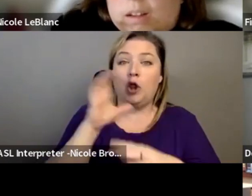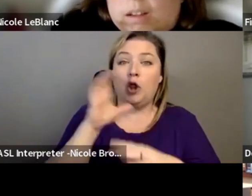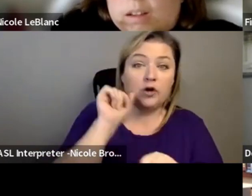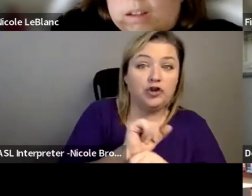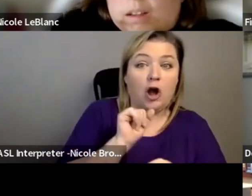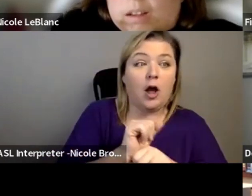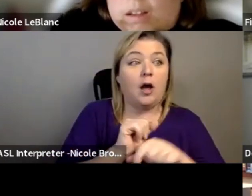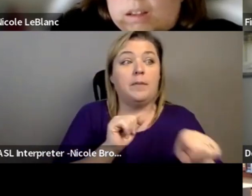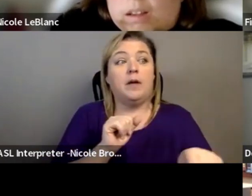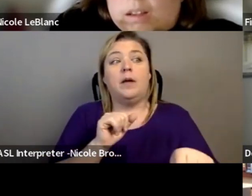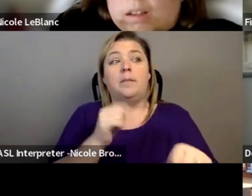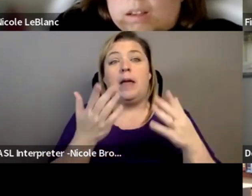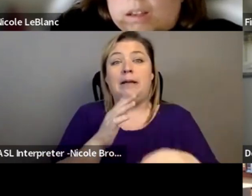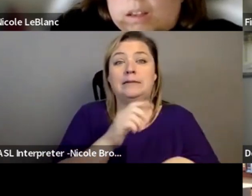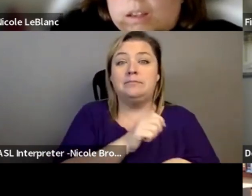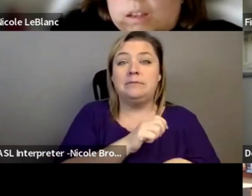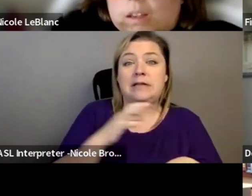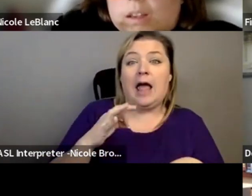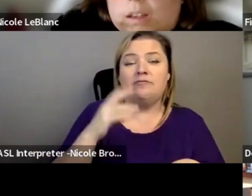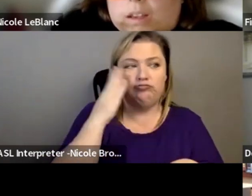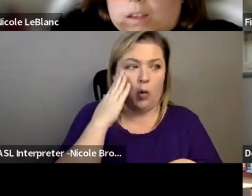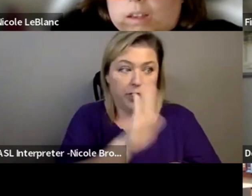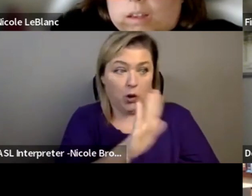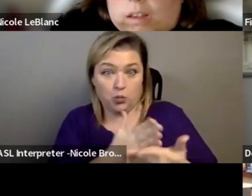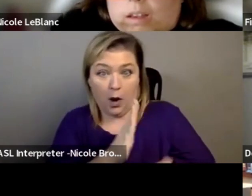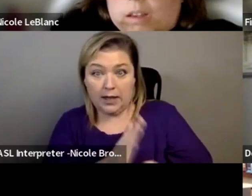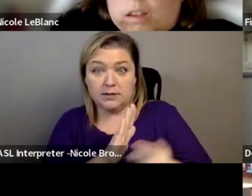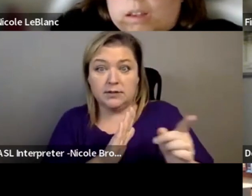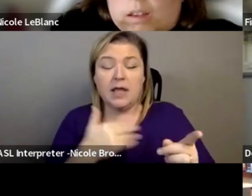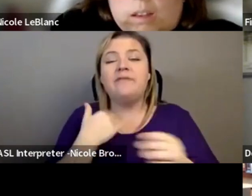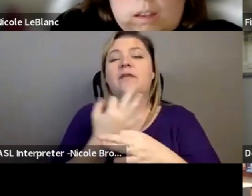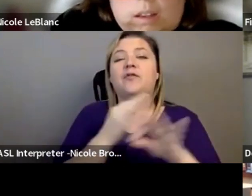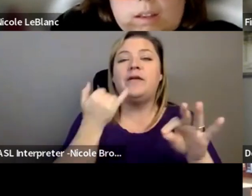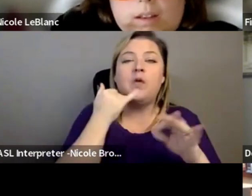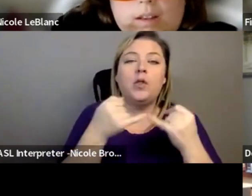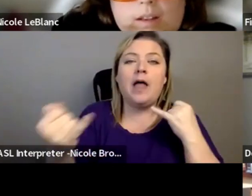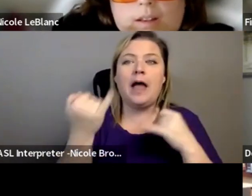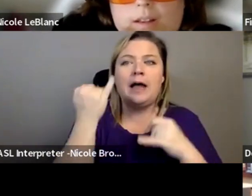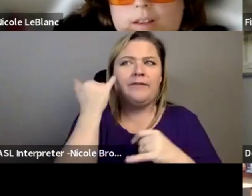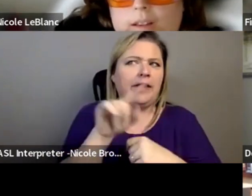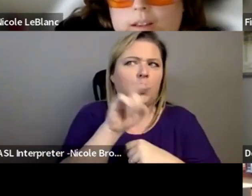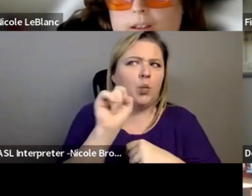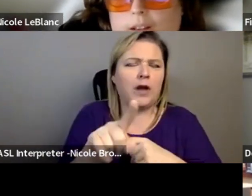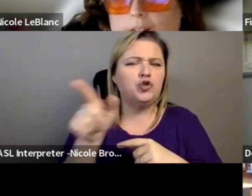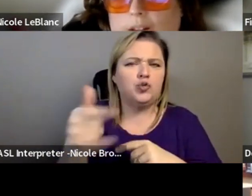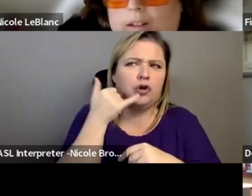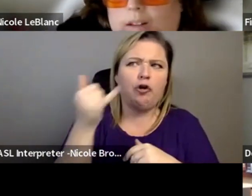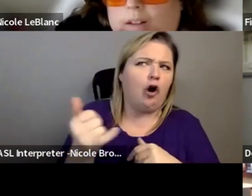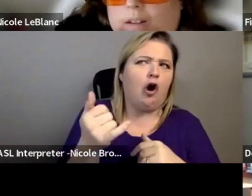as job seekers and employees. So they even have a free hotline to help people with any questions that you may have with regard to